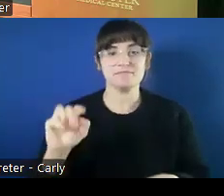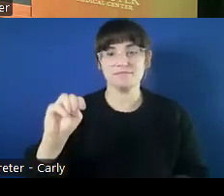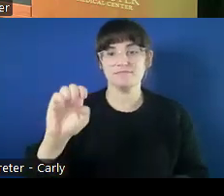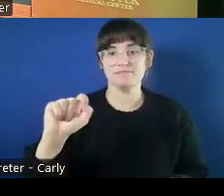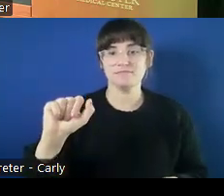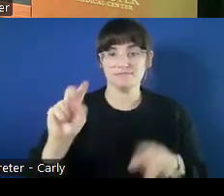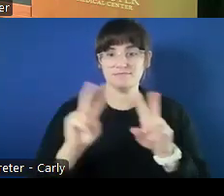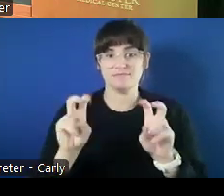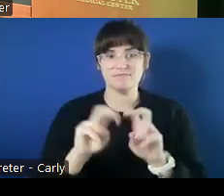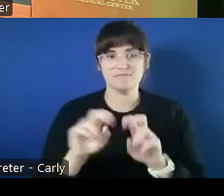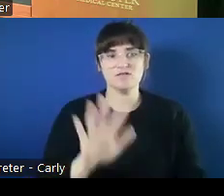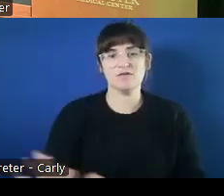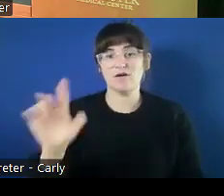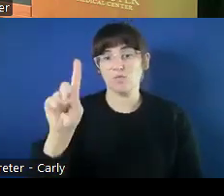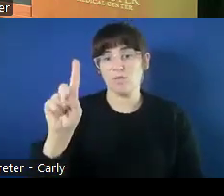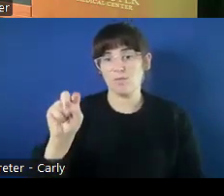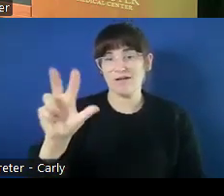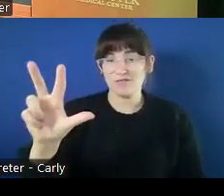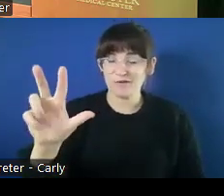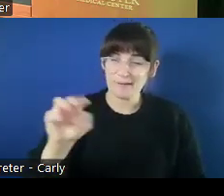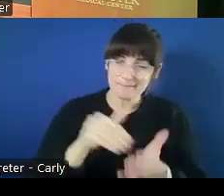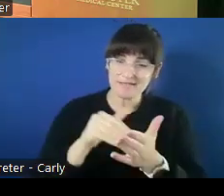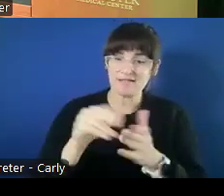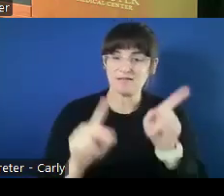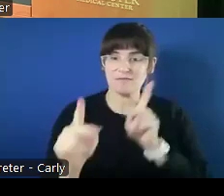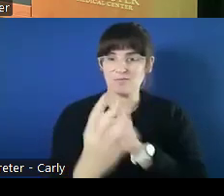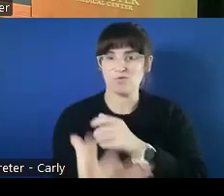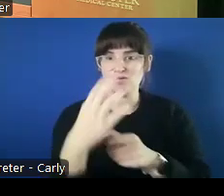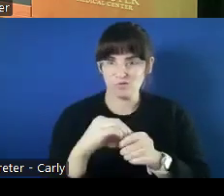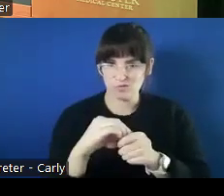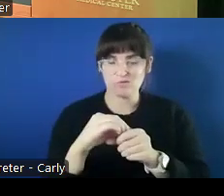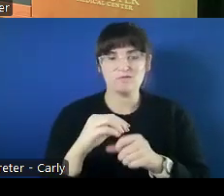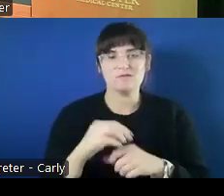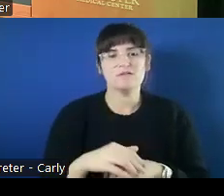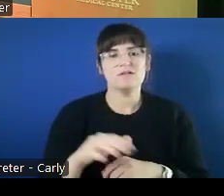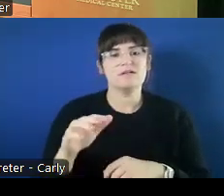there were about 1.3 million people that were included in this uh about half of the studies